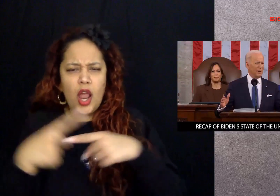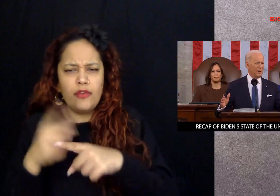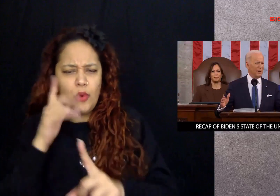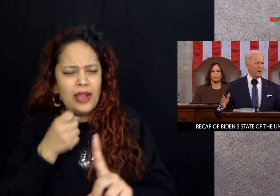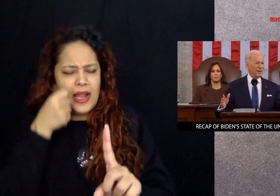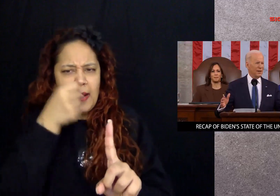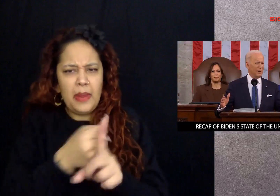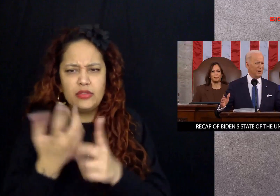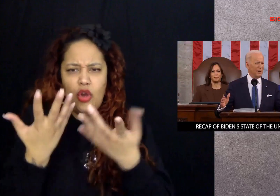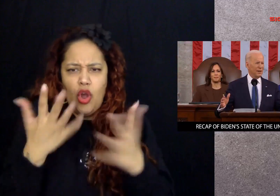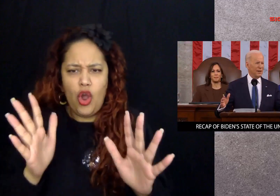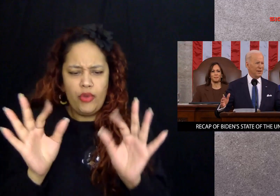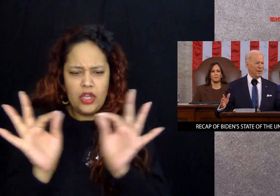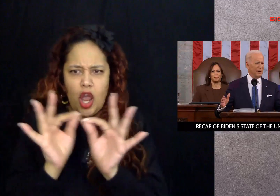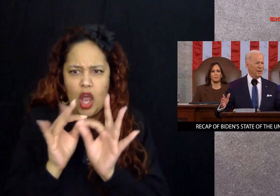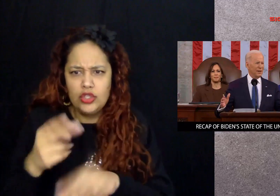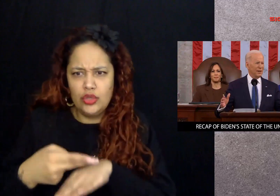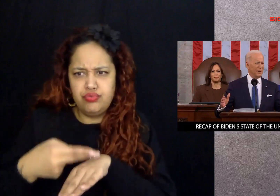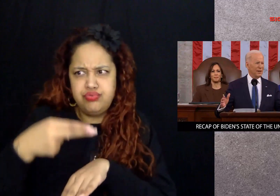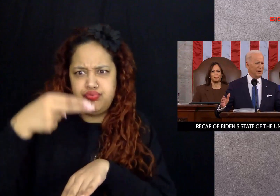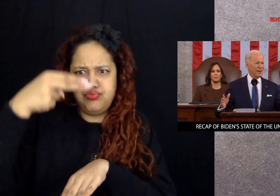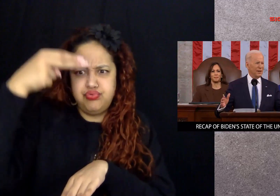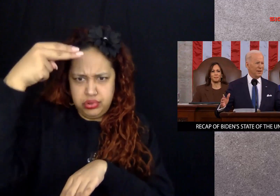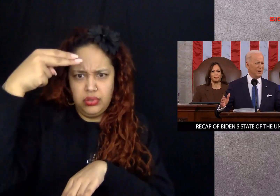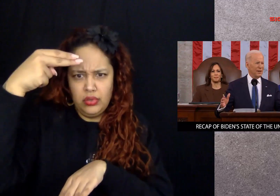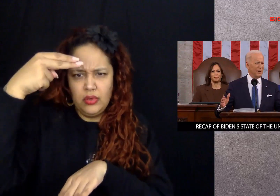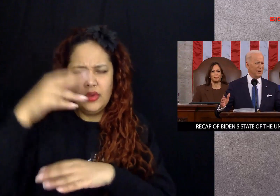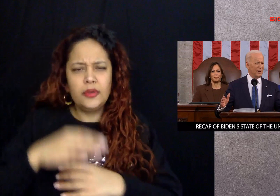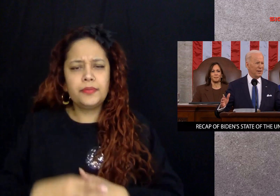but most Americans want to know one thing how will the Russia